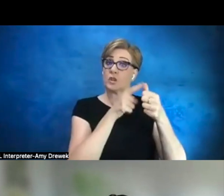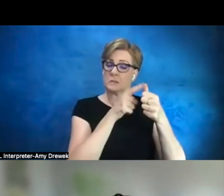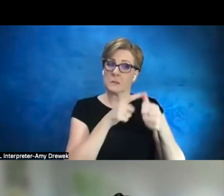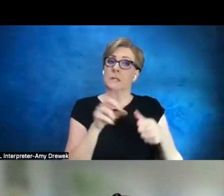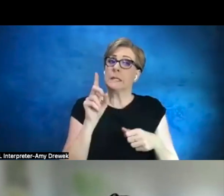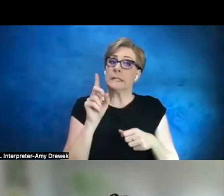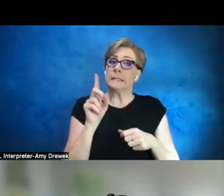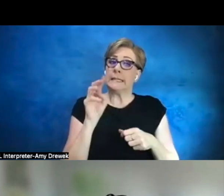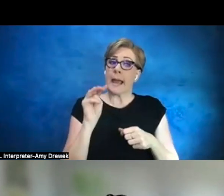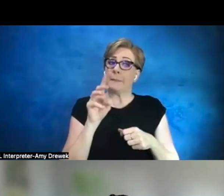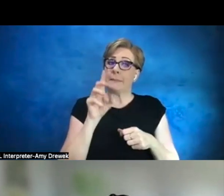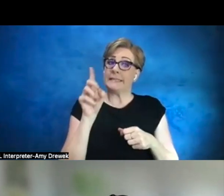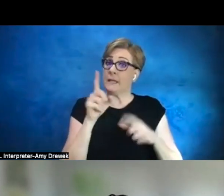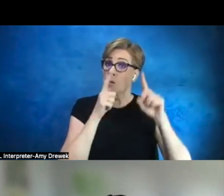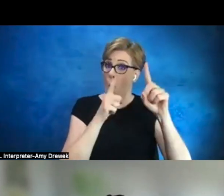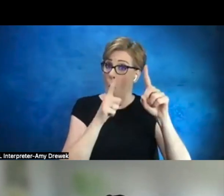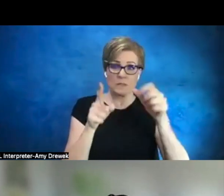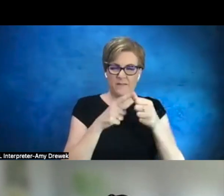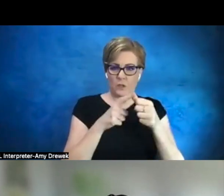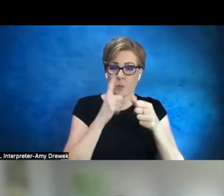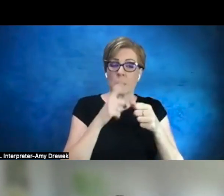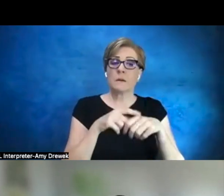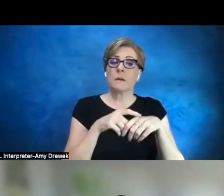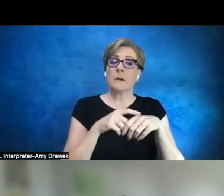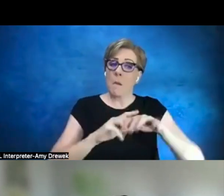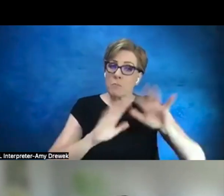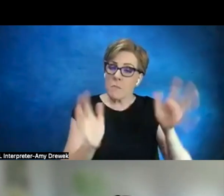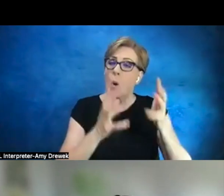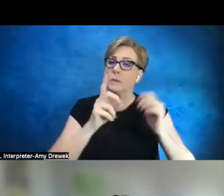one of our first ones is to promote disability as a central component